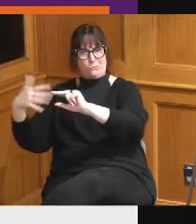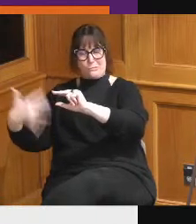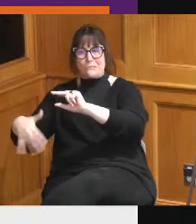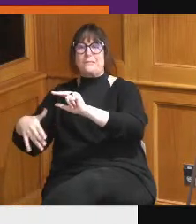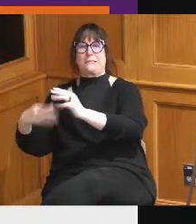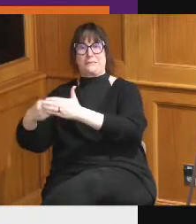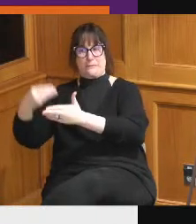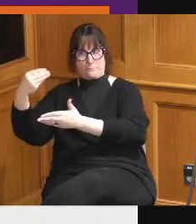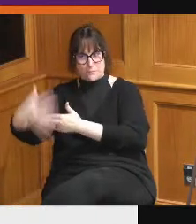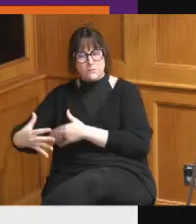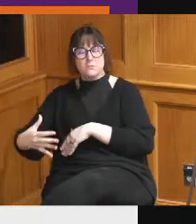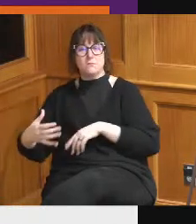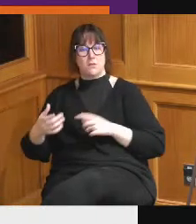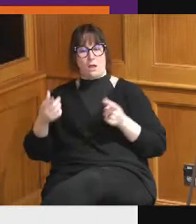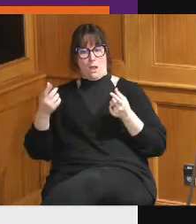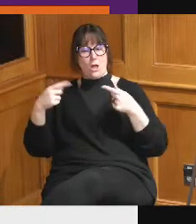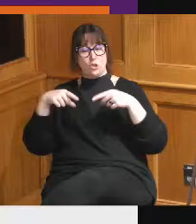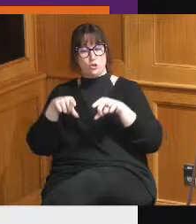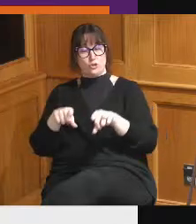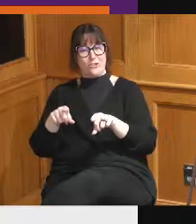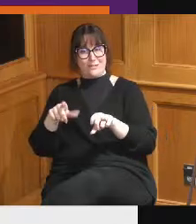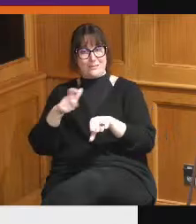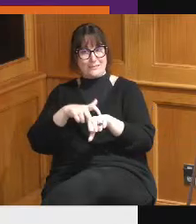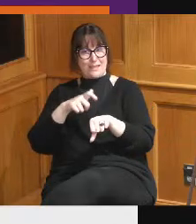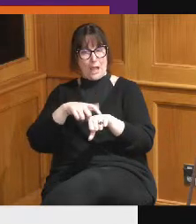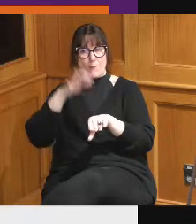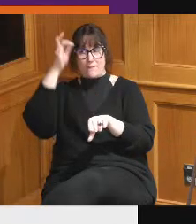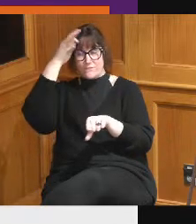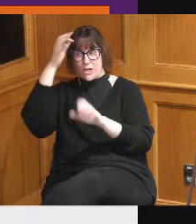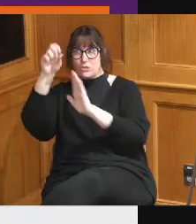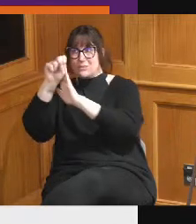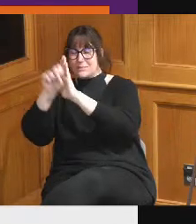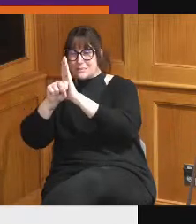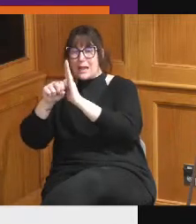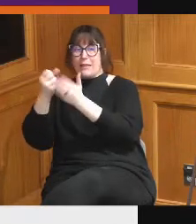was happening also like all the federal and state sources that would ordinarily help with that stuff